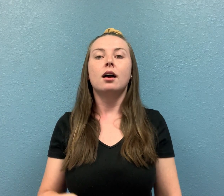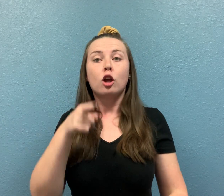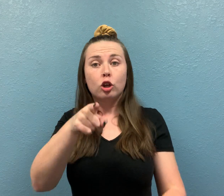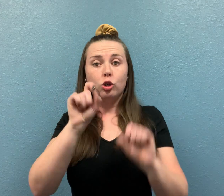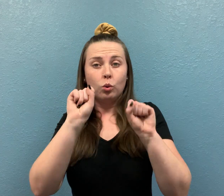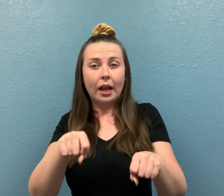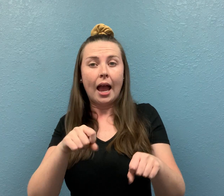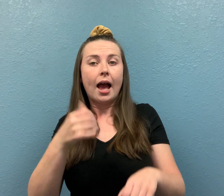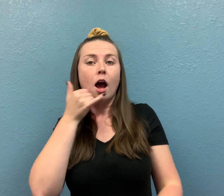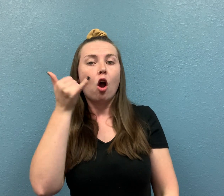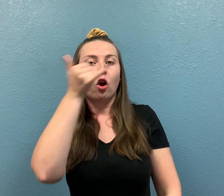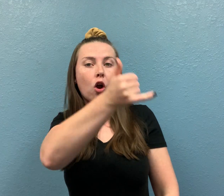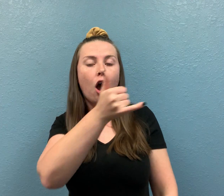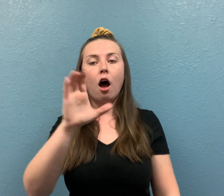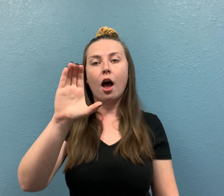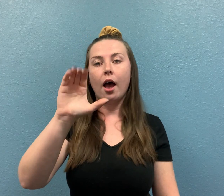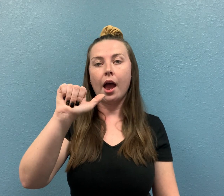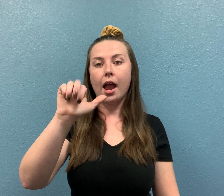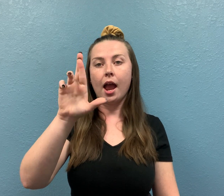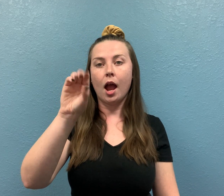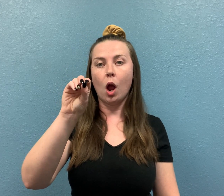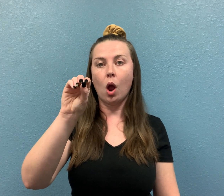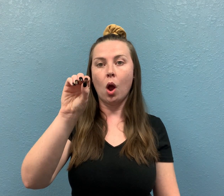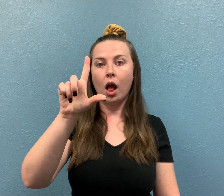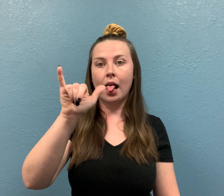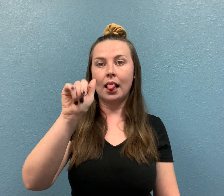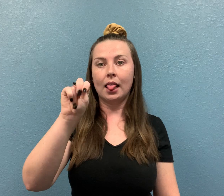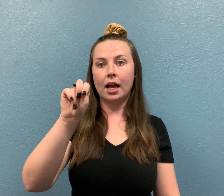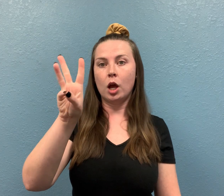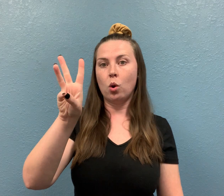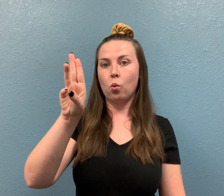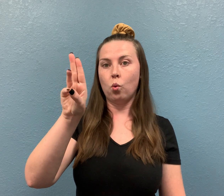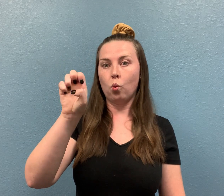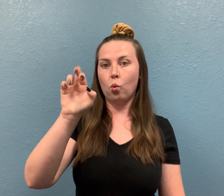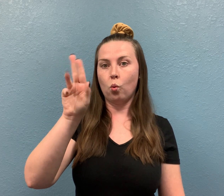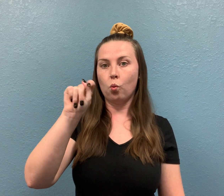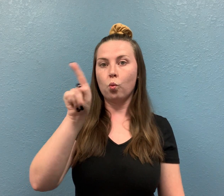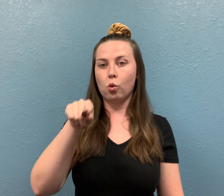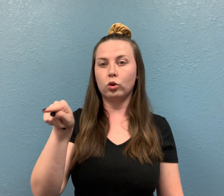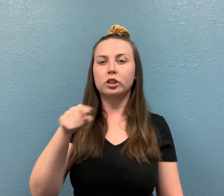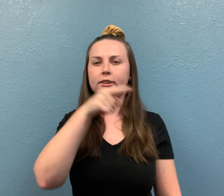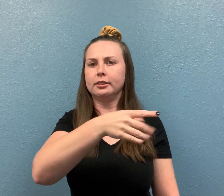You can call Carolyn Wuertz. She is an agent you can